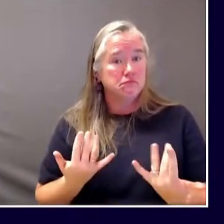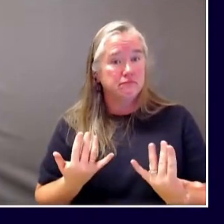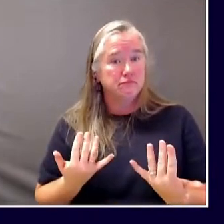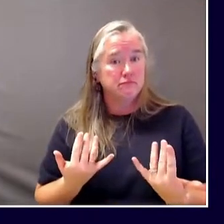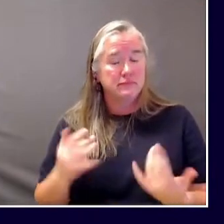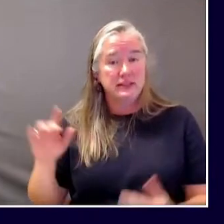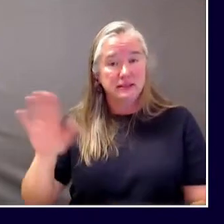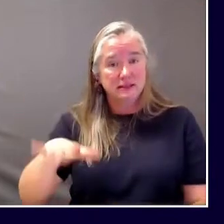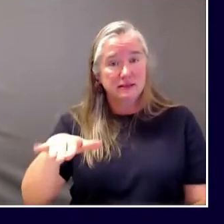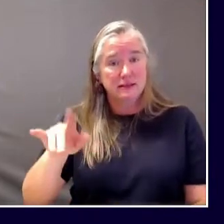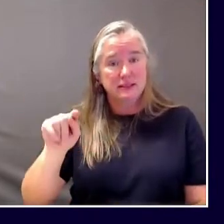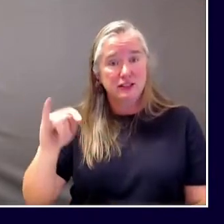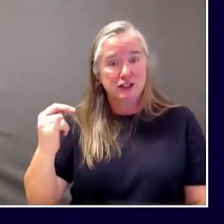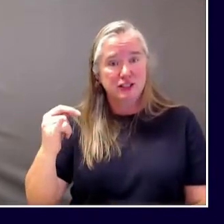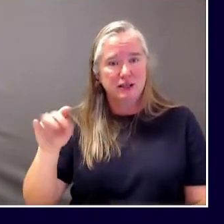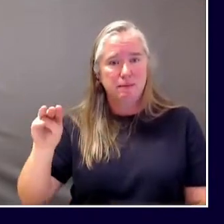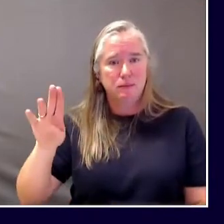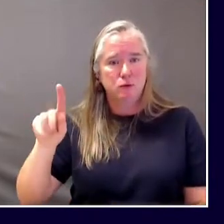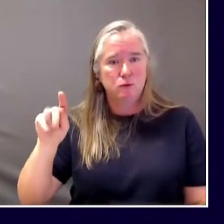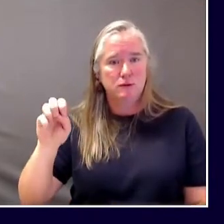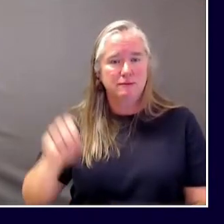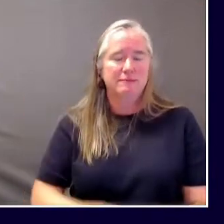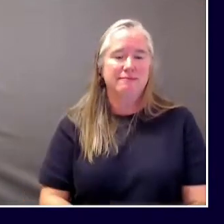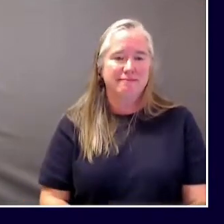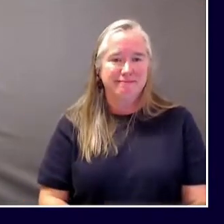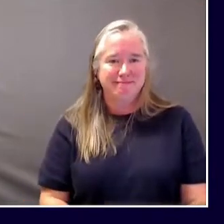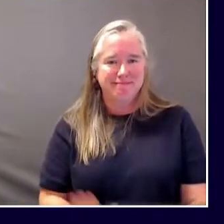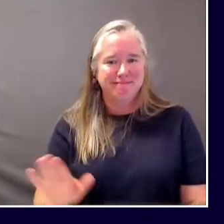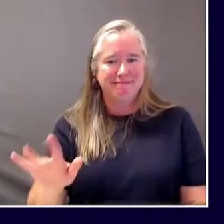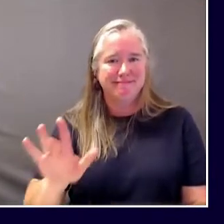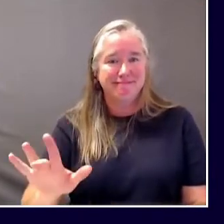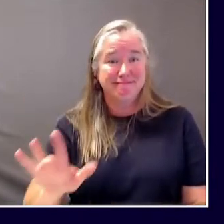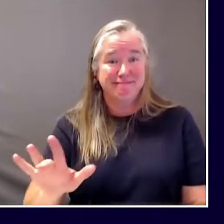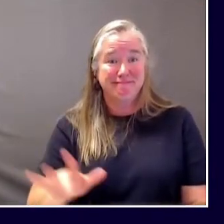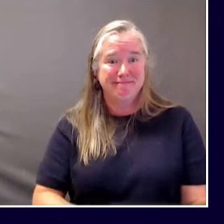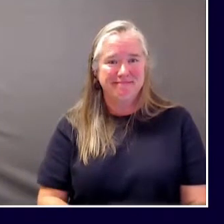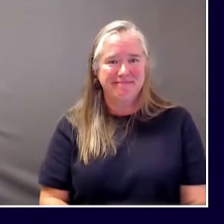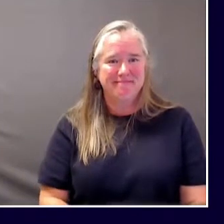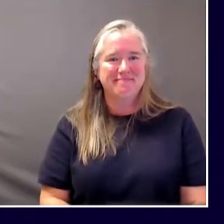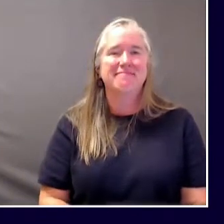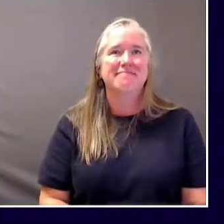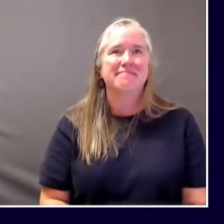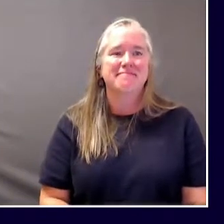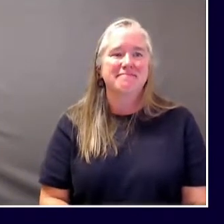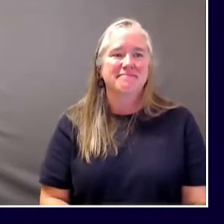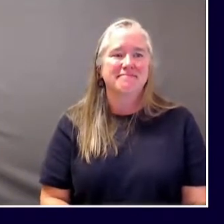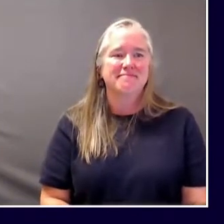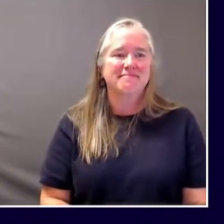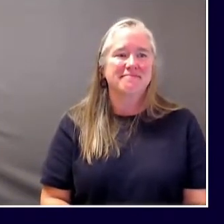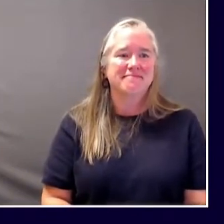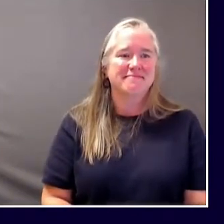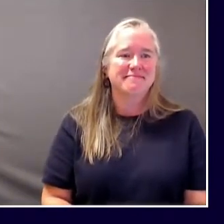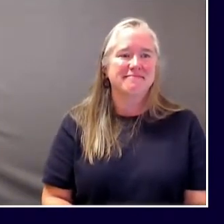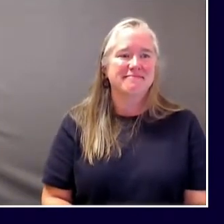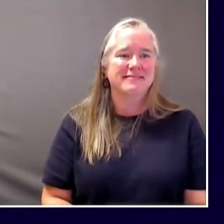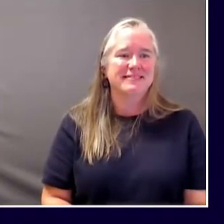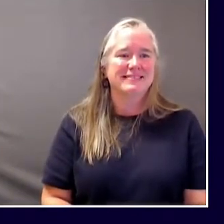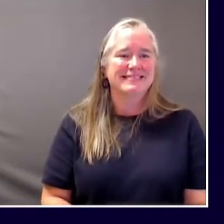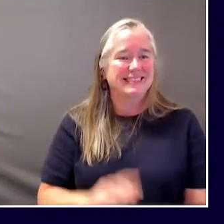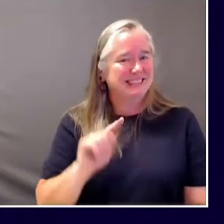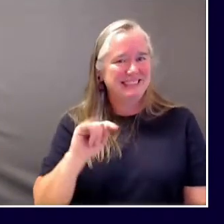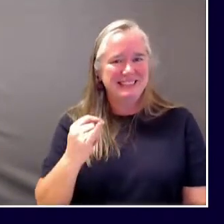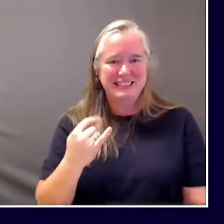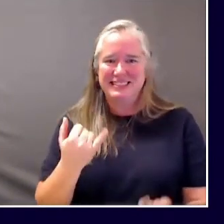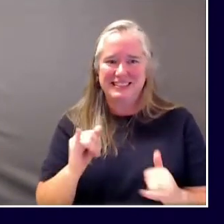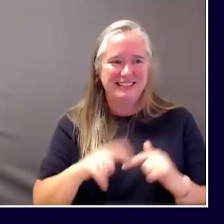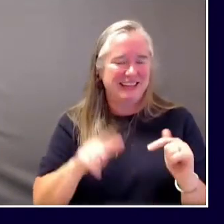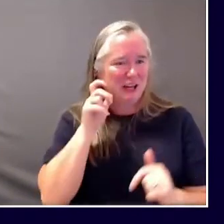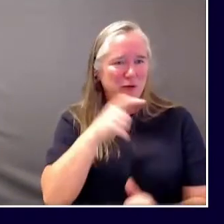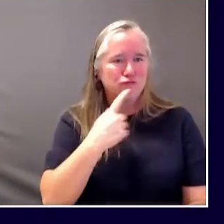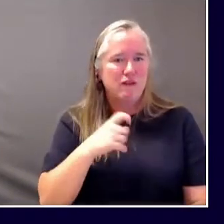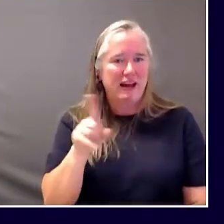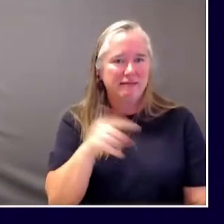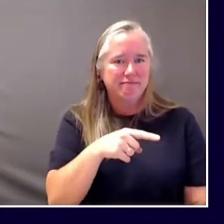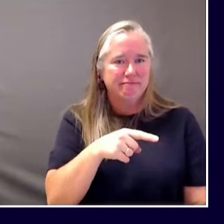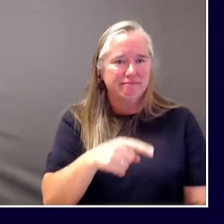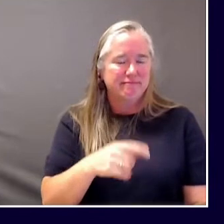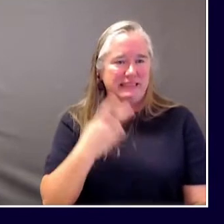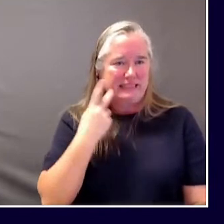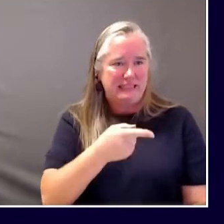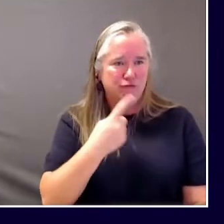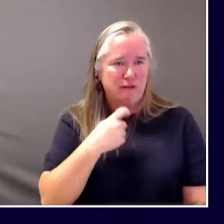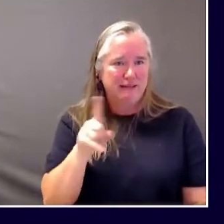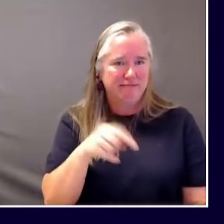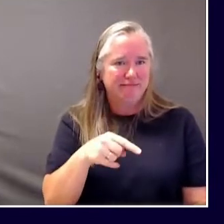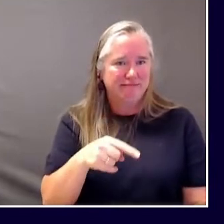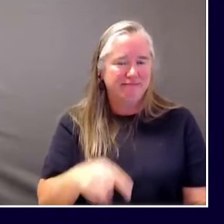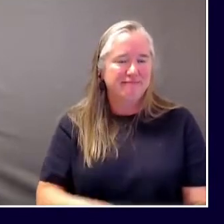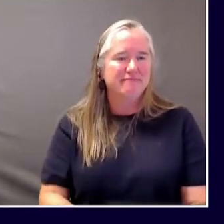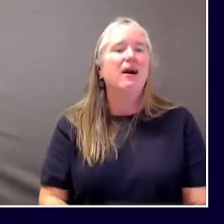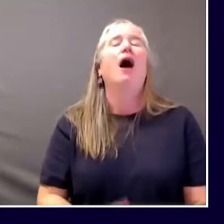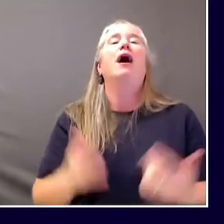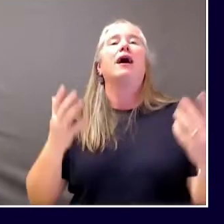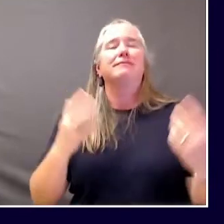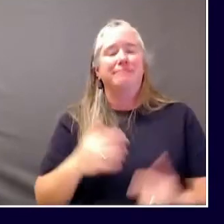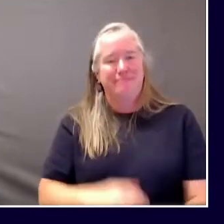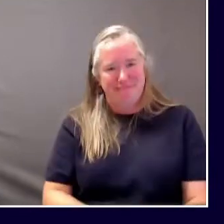a teacher you are on mute Sir